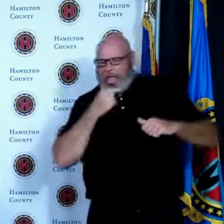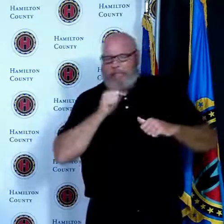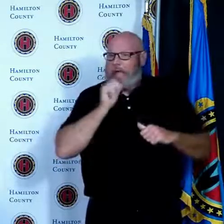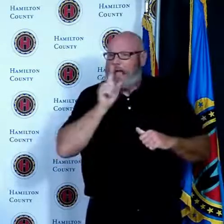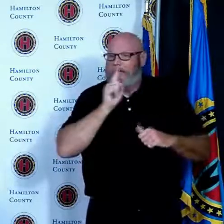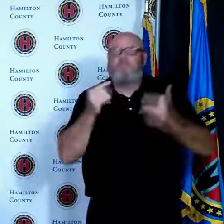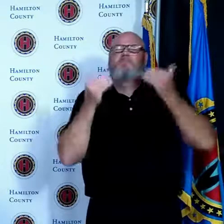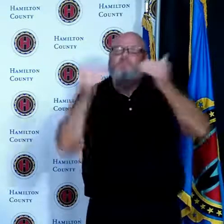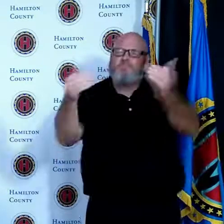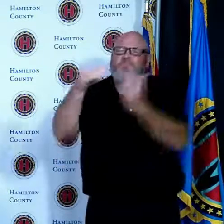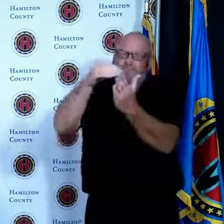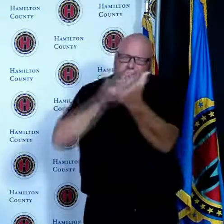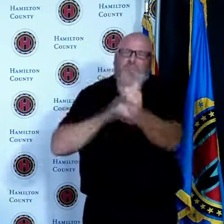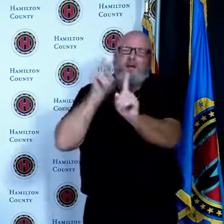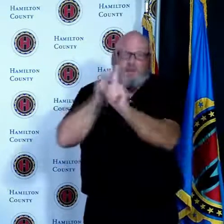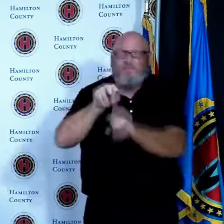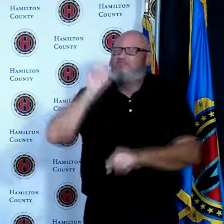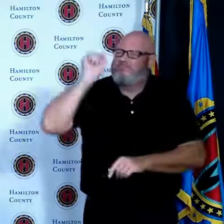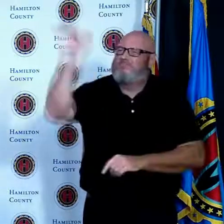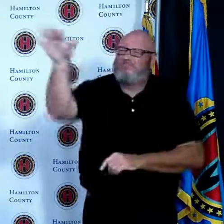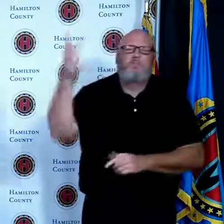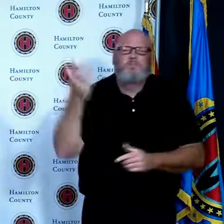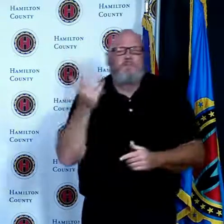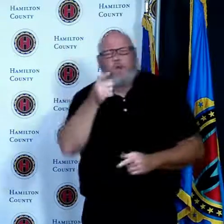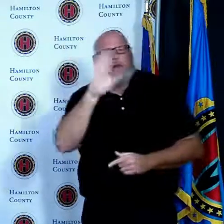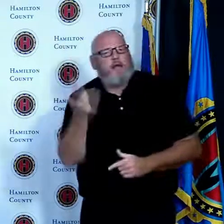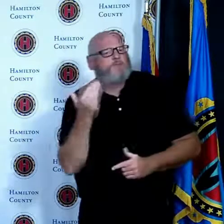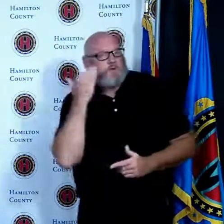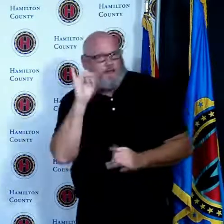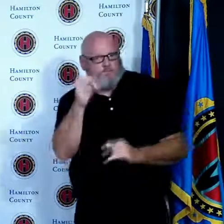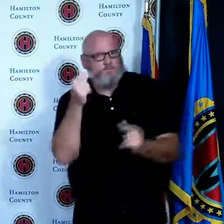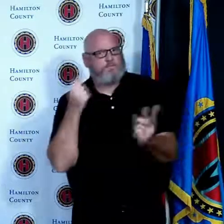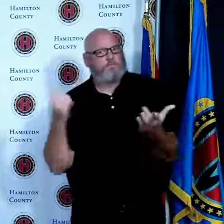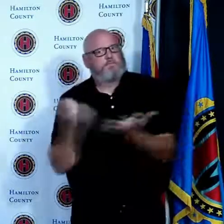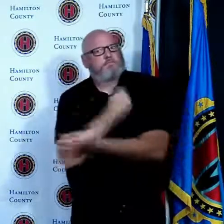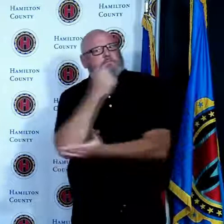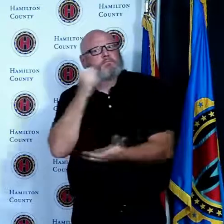round we helped about 220 businesses we are looking to expand that number so